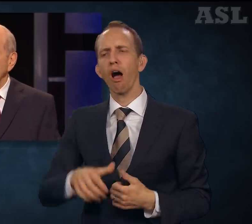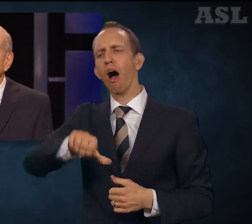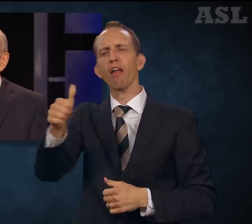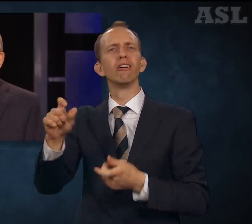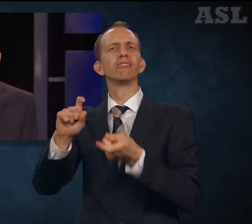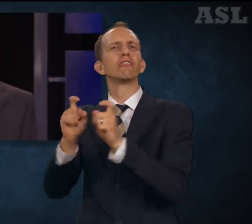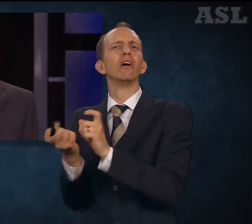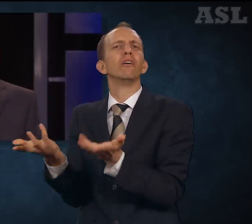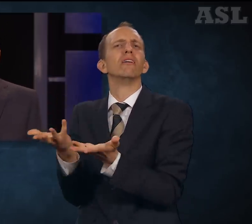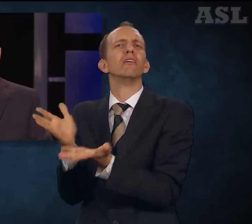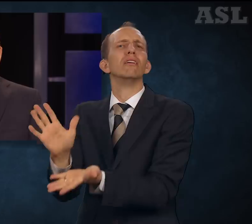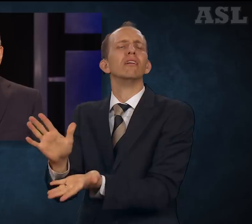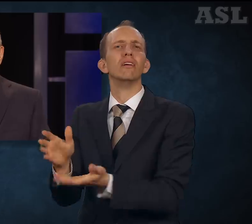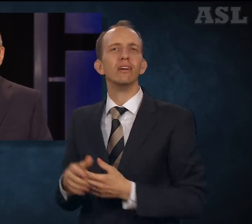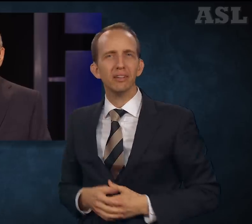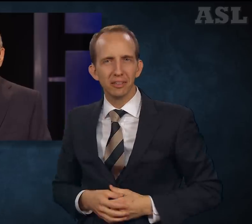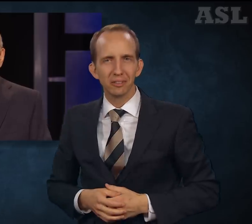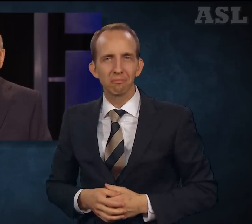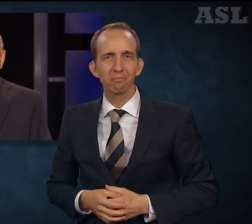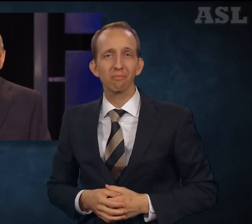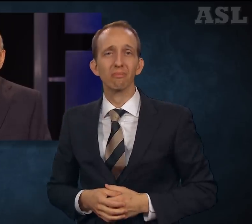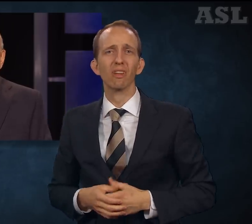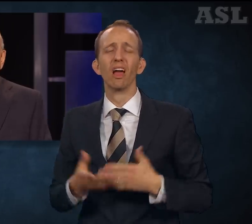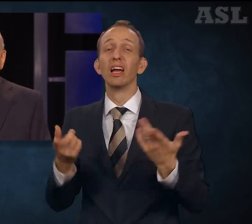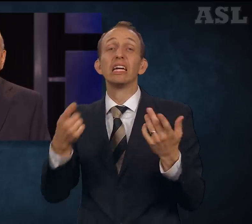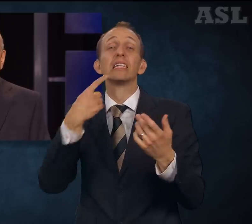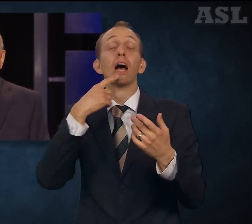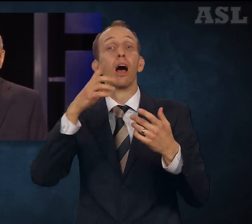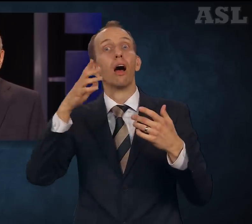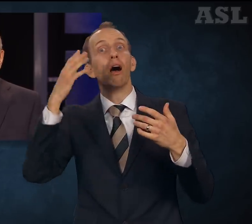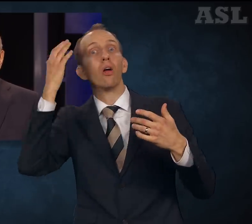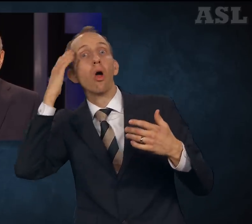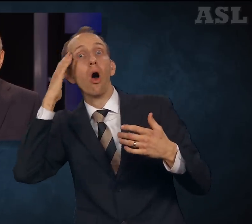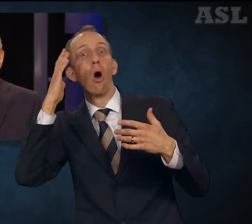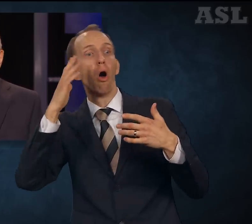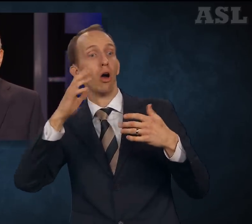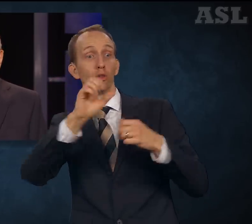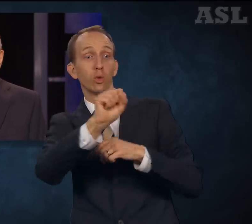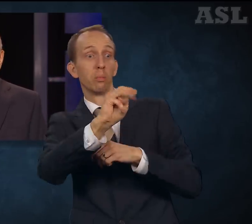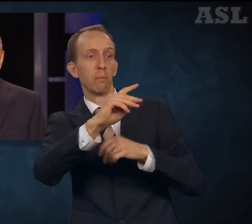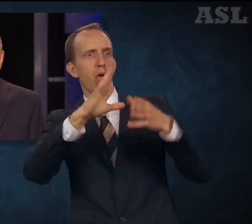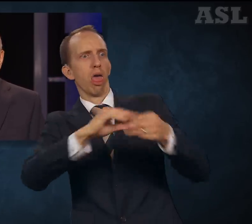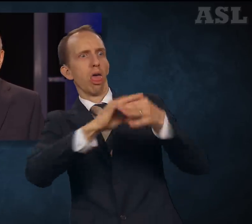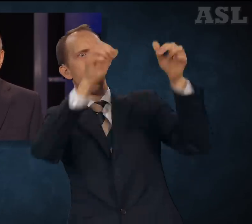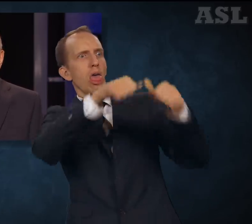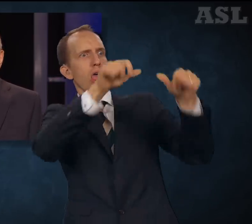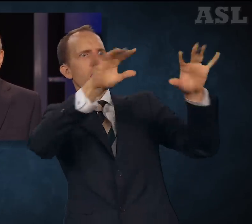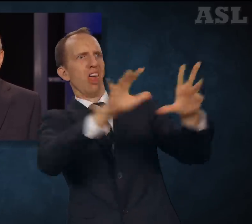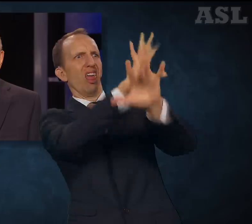OCCURRED IN THIS YOUNG MAN'S LIFE?